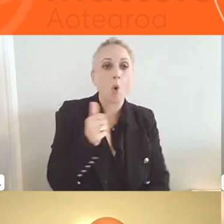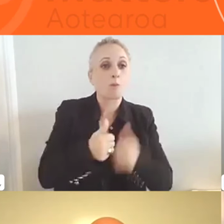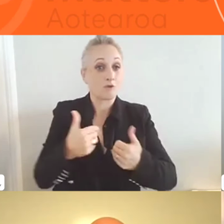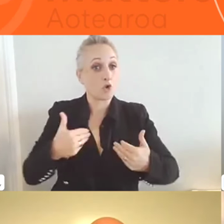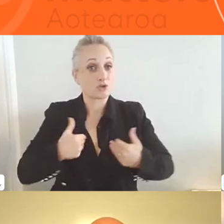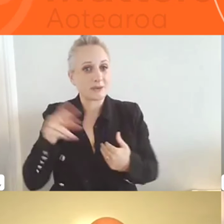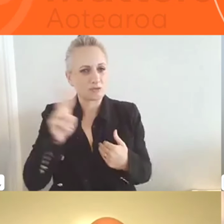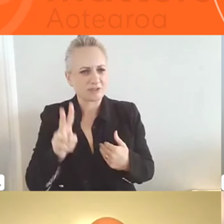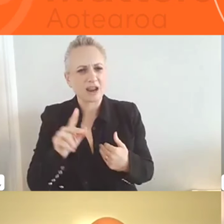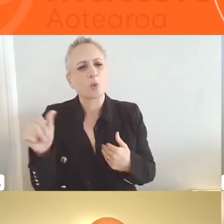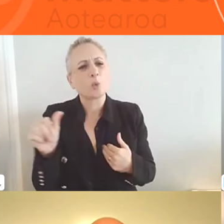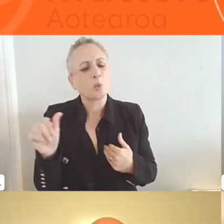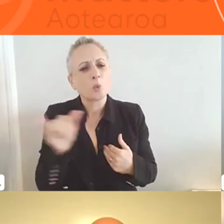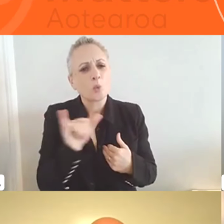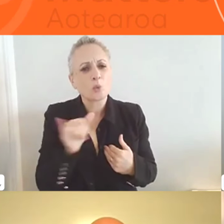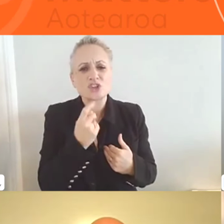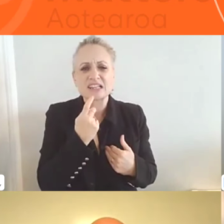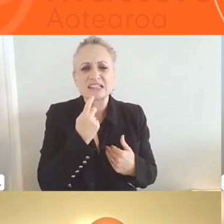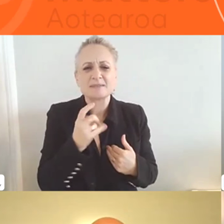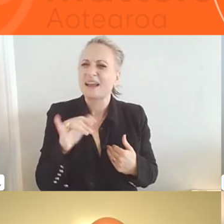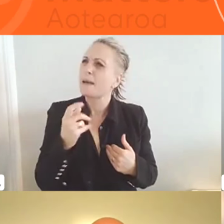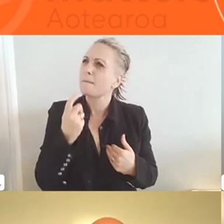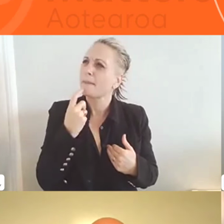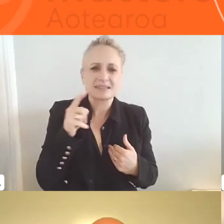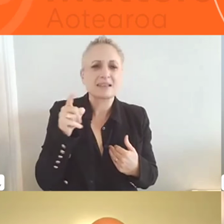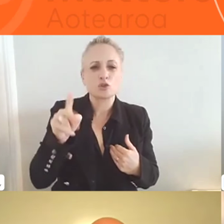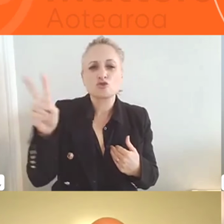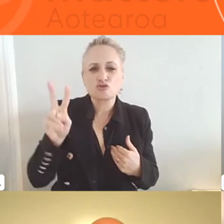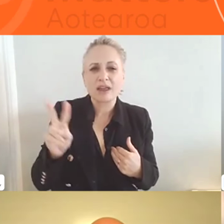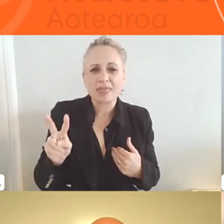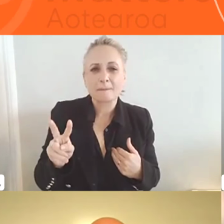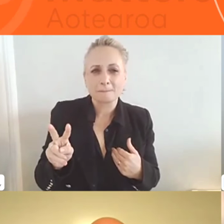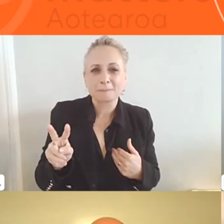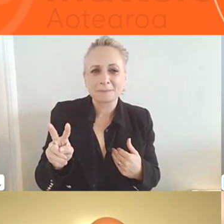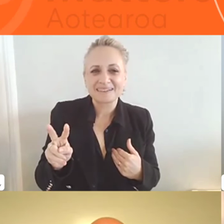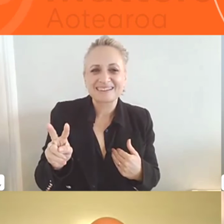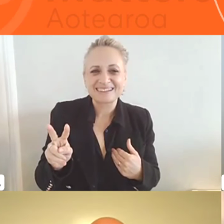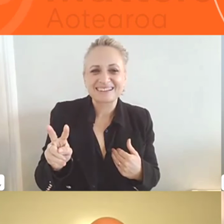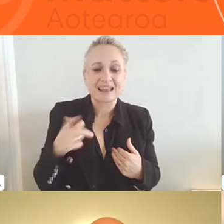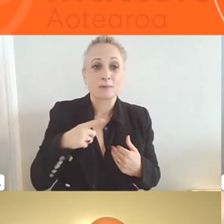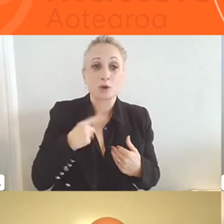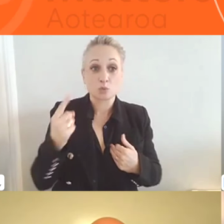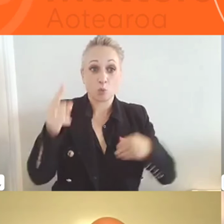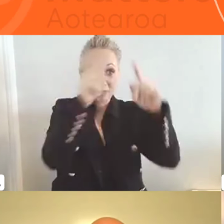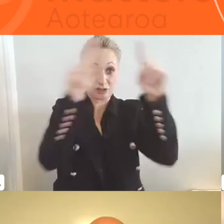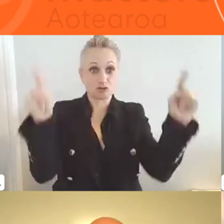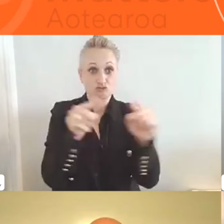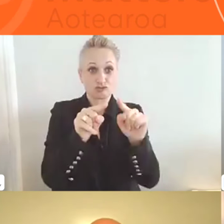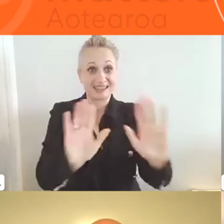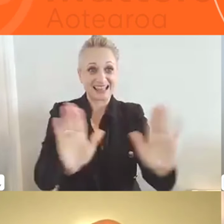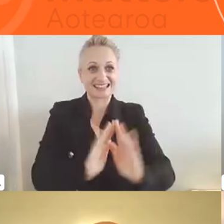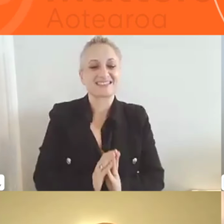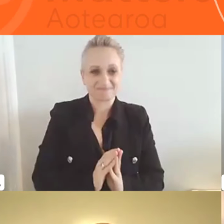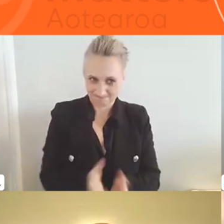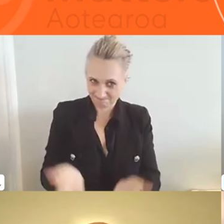for you? It's probably easier for you to read them because I'm only trying to operate on one screen. So yeah, if you do that, especially